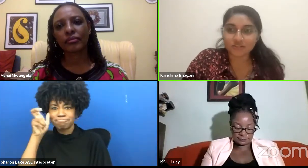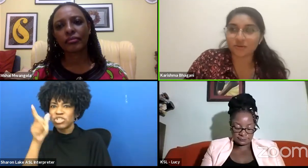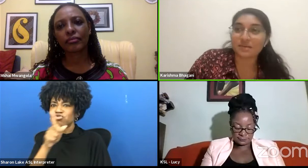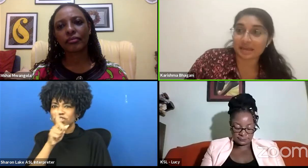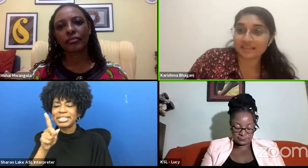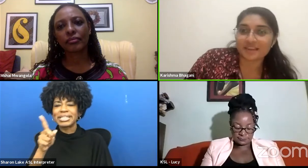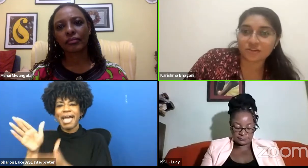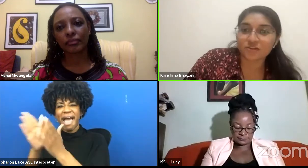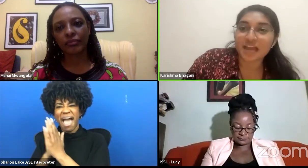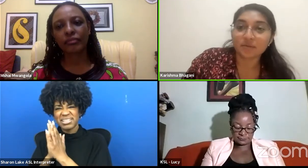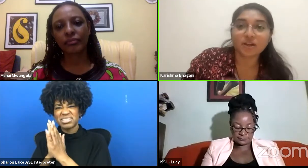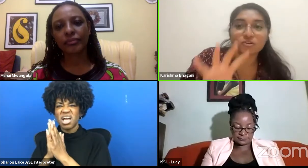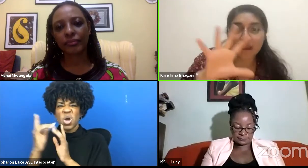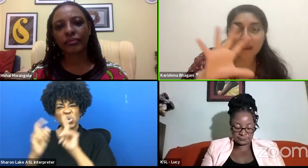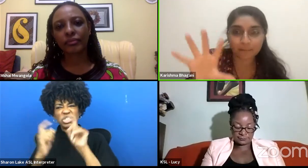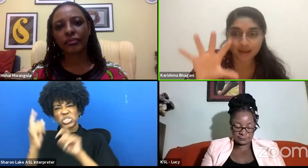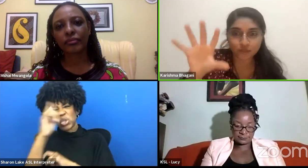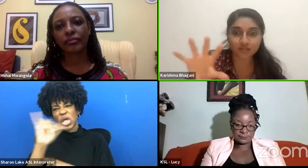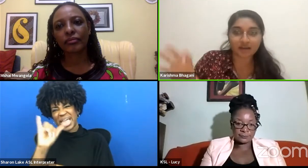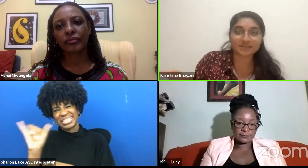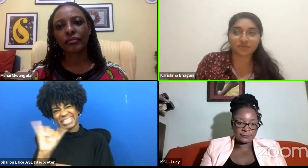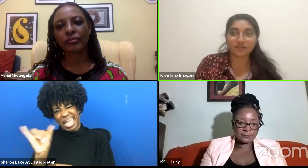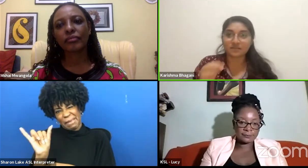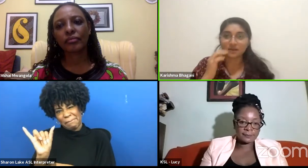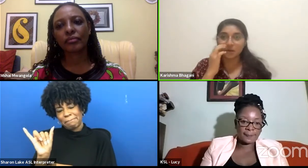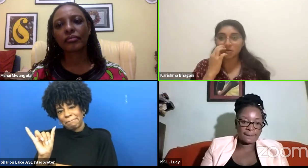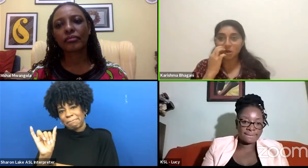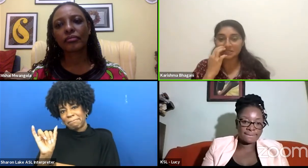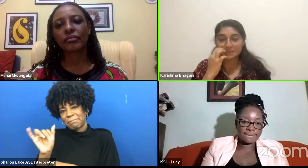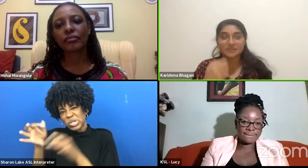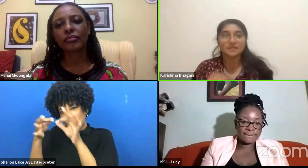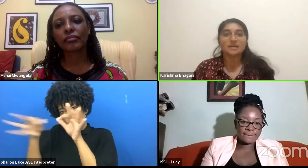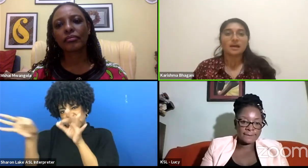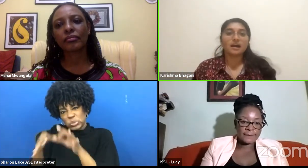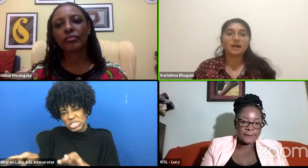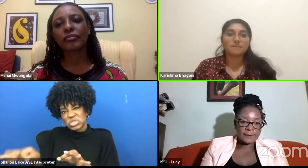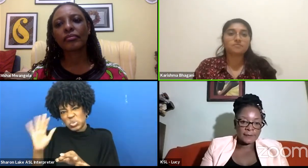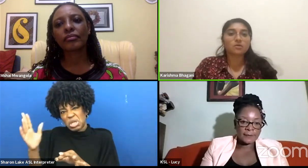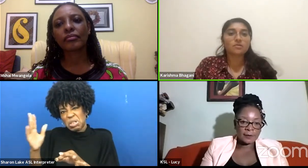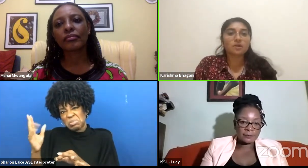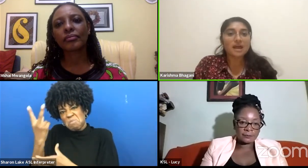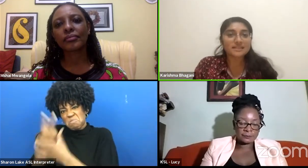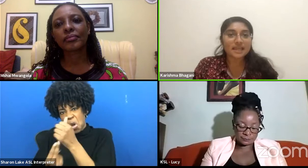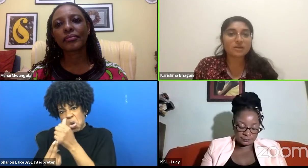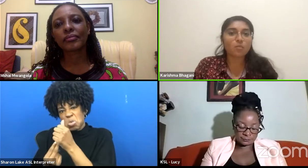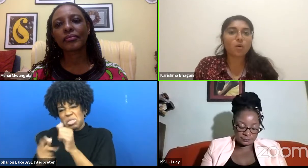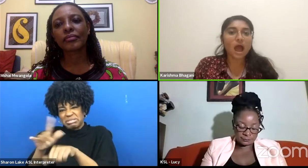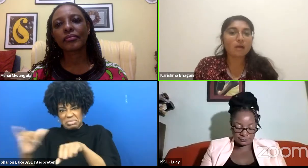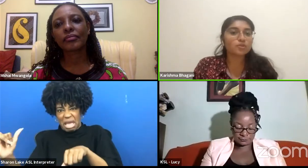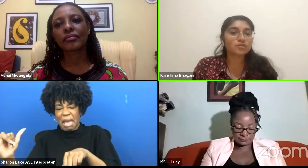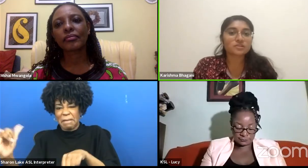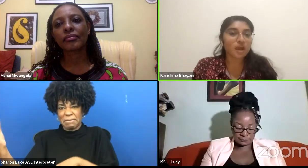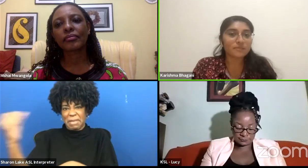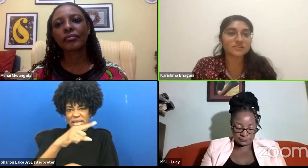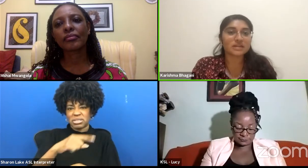So in the interest of time, I'm gonna try and merge some of their curiosities. They're asking, how would you describe the state